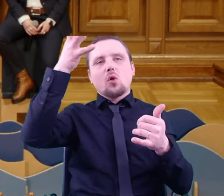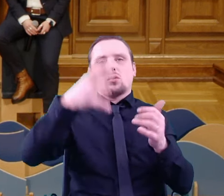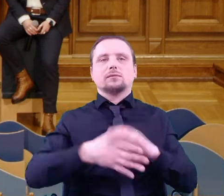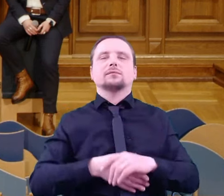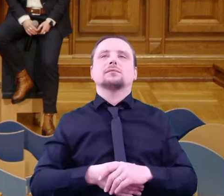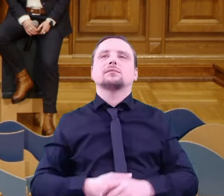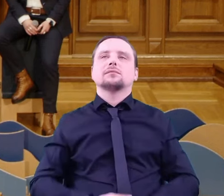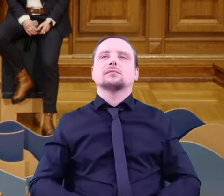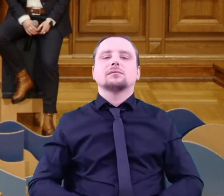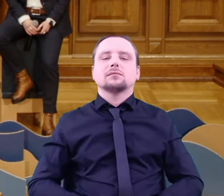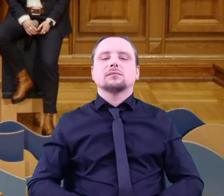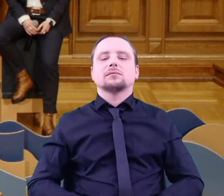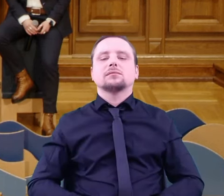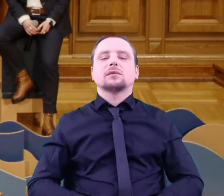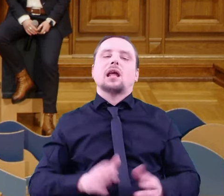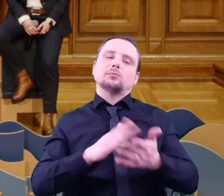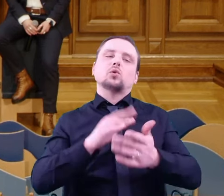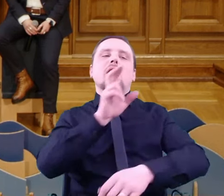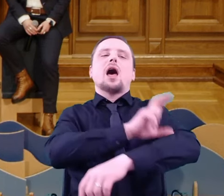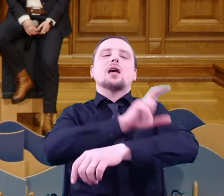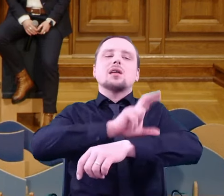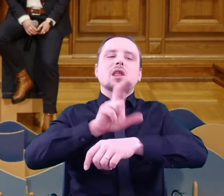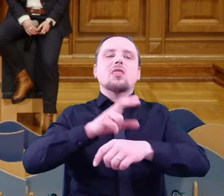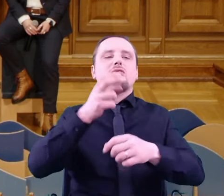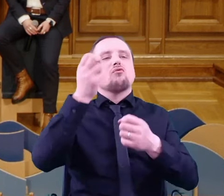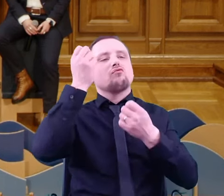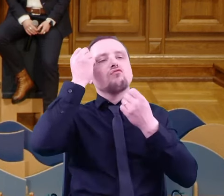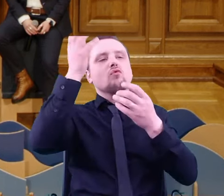architects, artists, painters and other draftsmen.